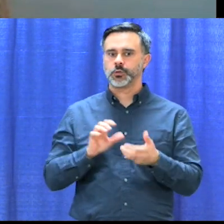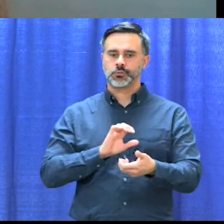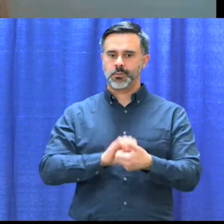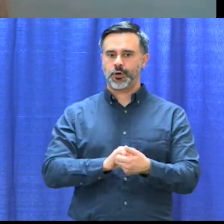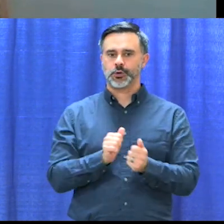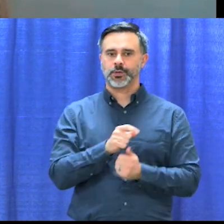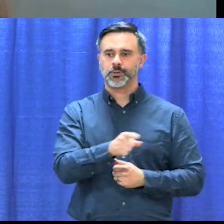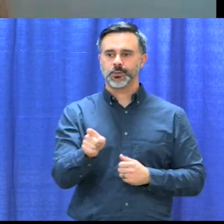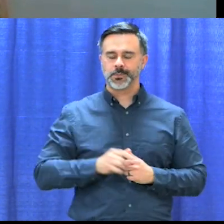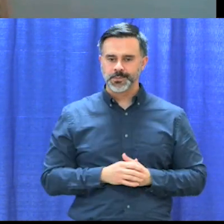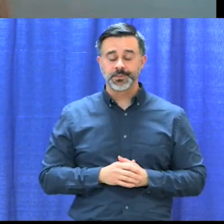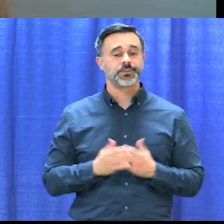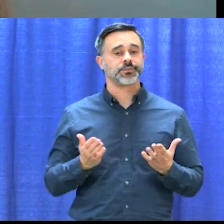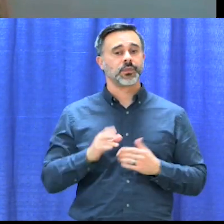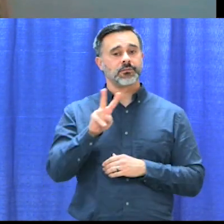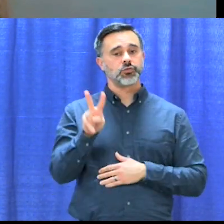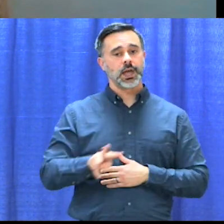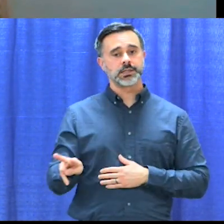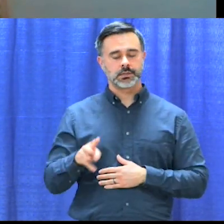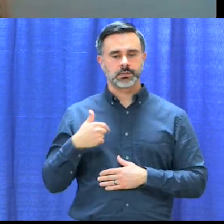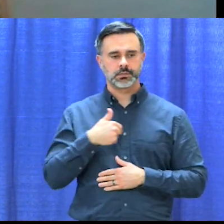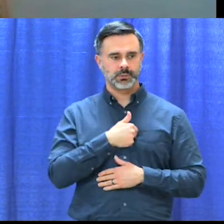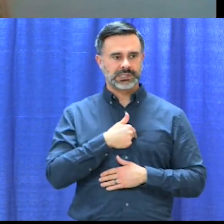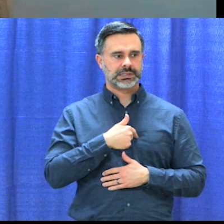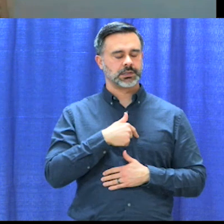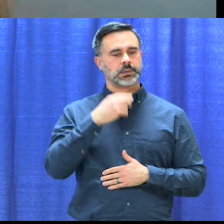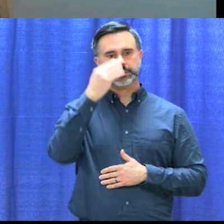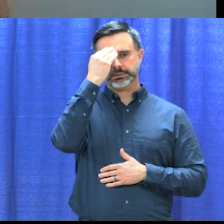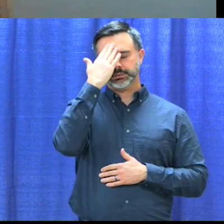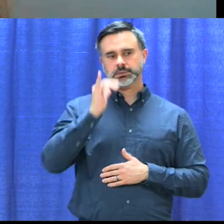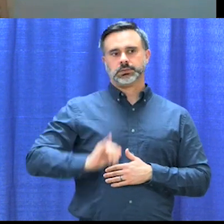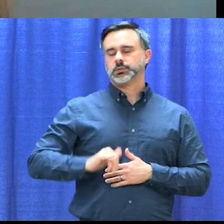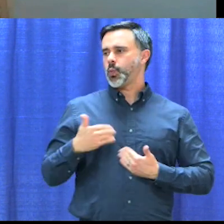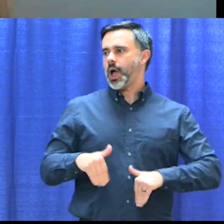At Verizon this pandemic really served as a reminder for why we do what we do and that's